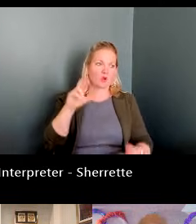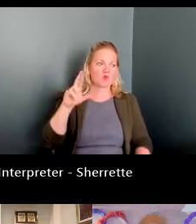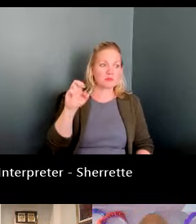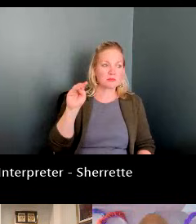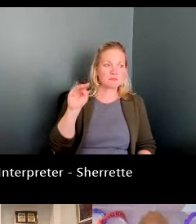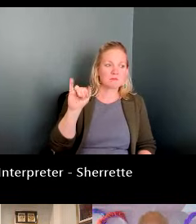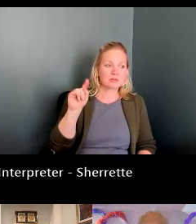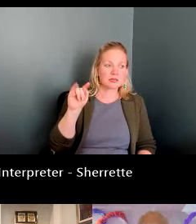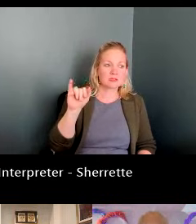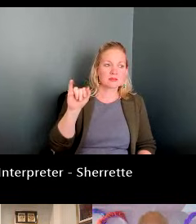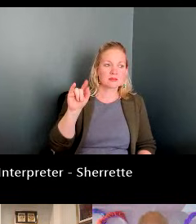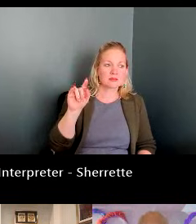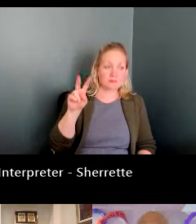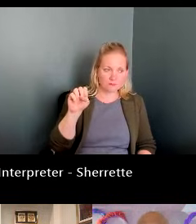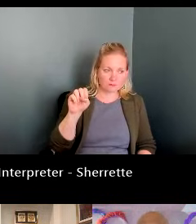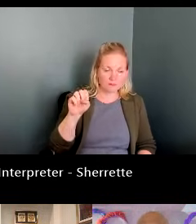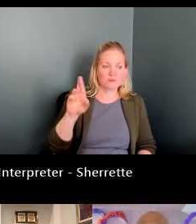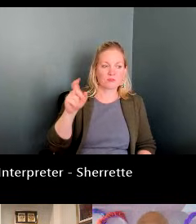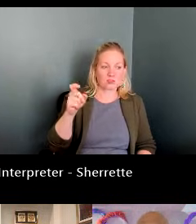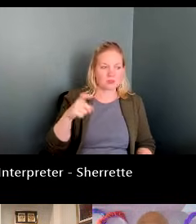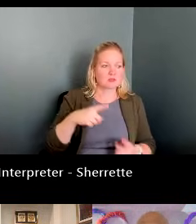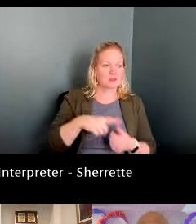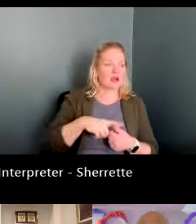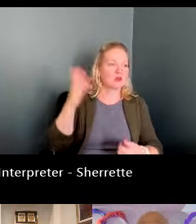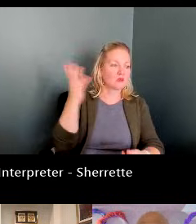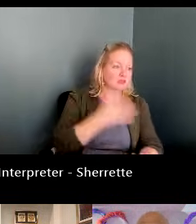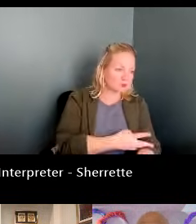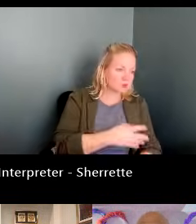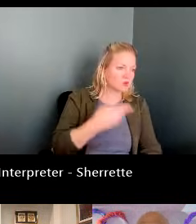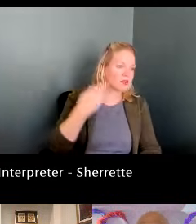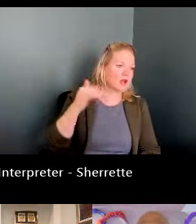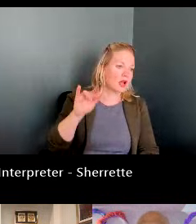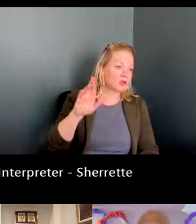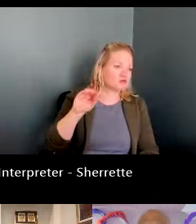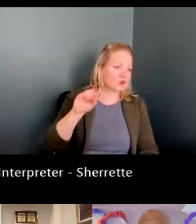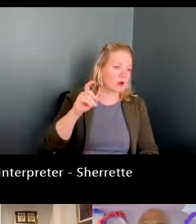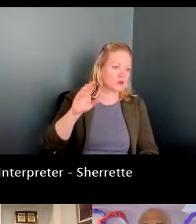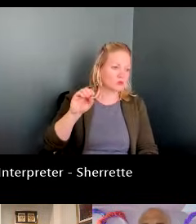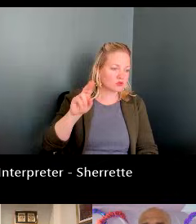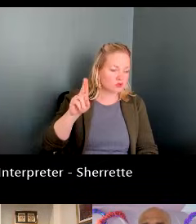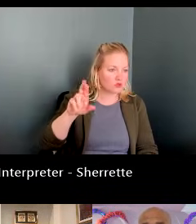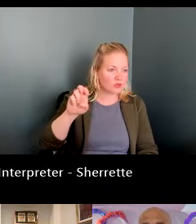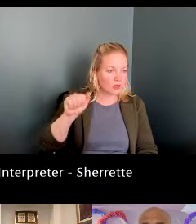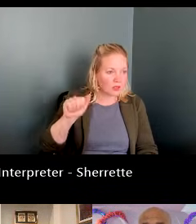transfusion, hydroxyurea, crizanlizumab, L-glutamine, are the ones available now as